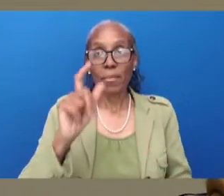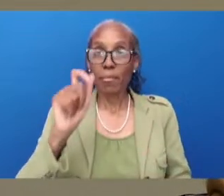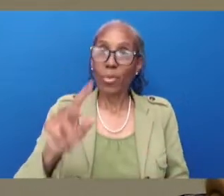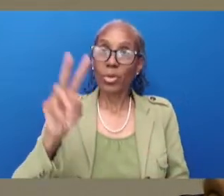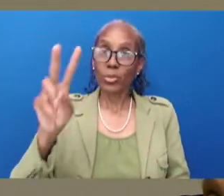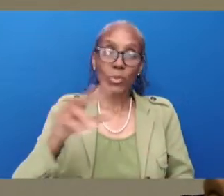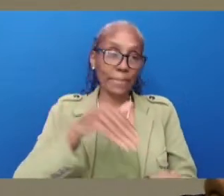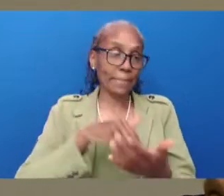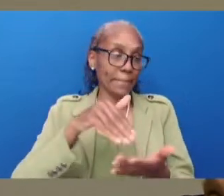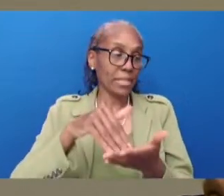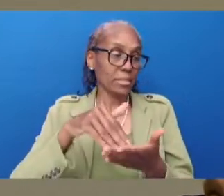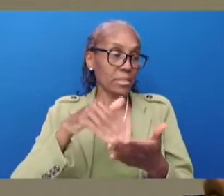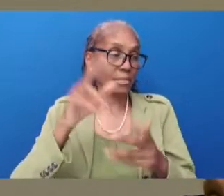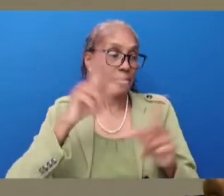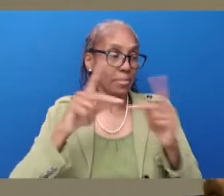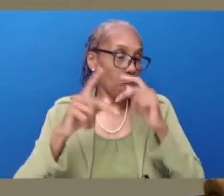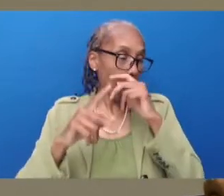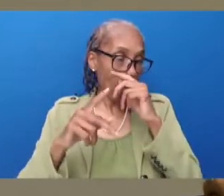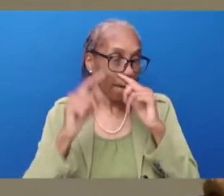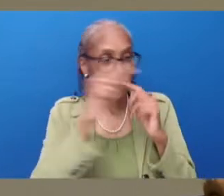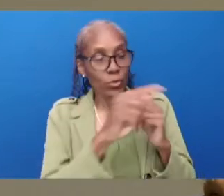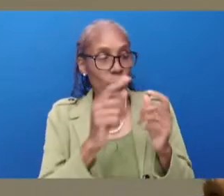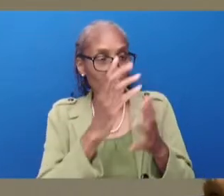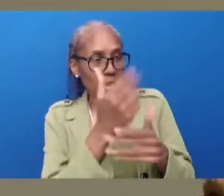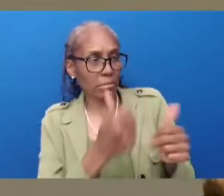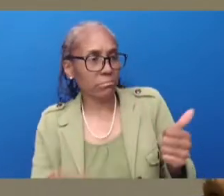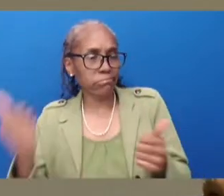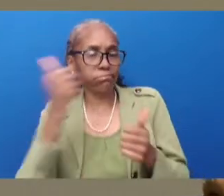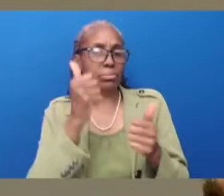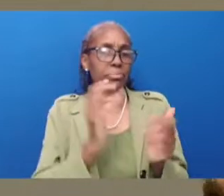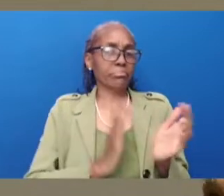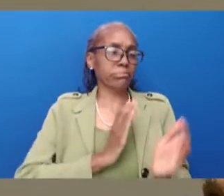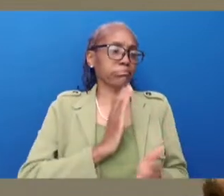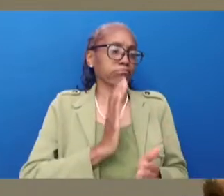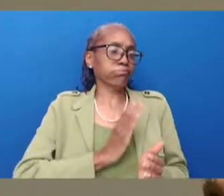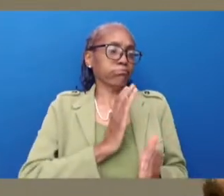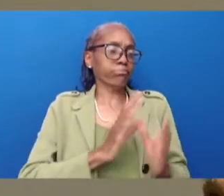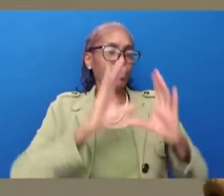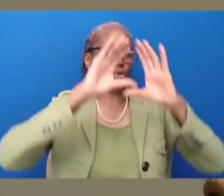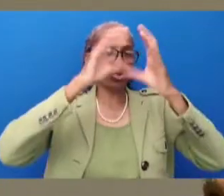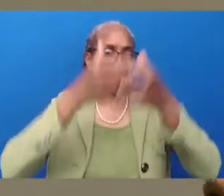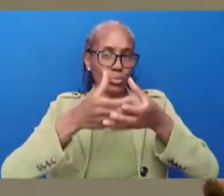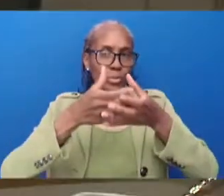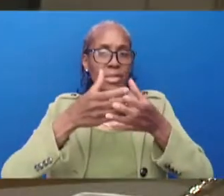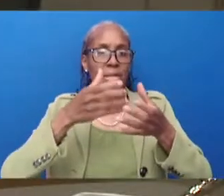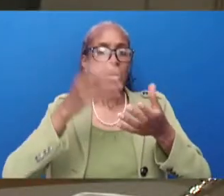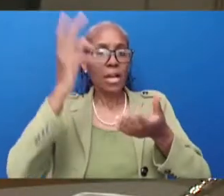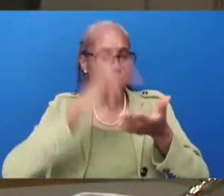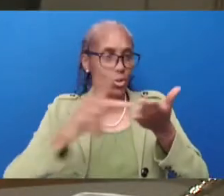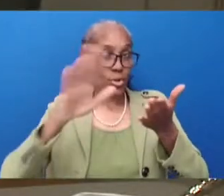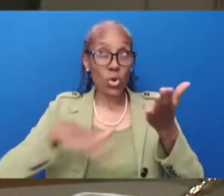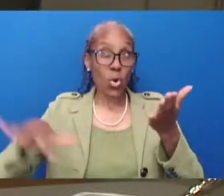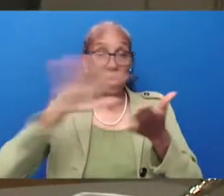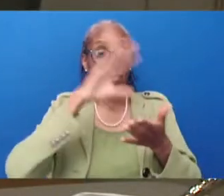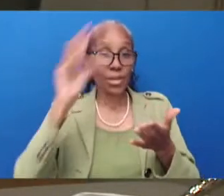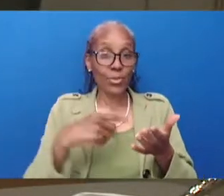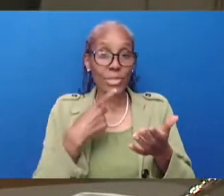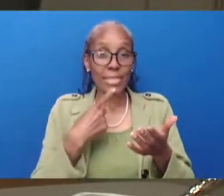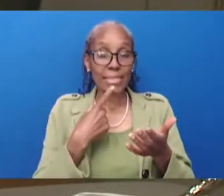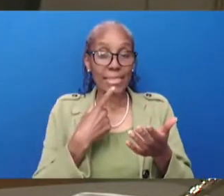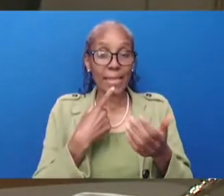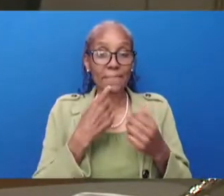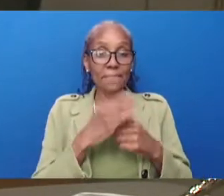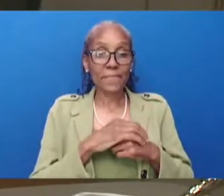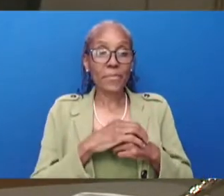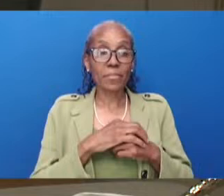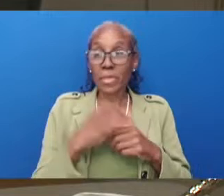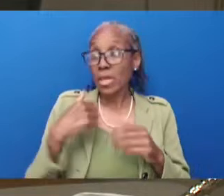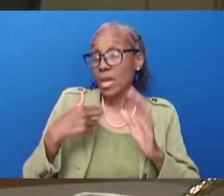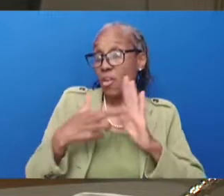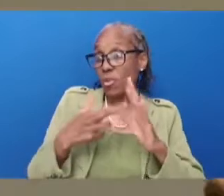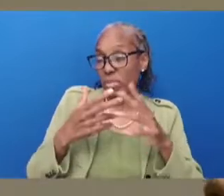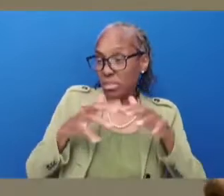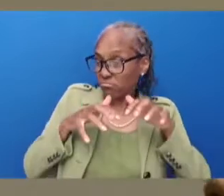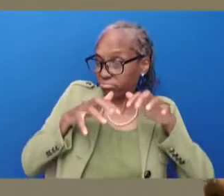COUNTY, OF 1.2 MILLION PEOPLE.